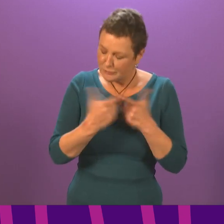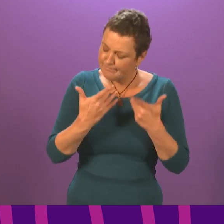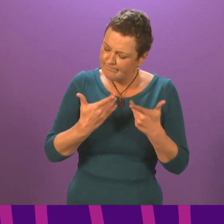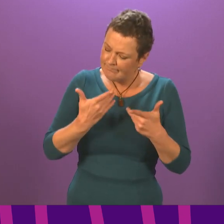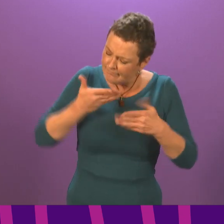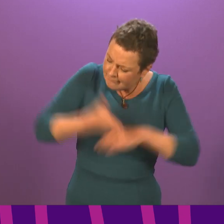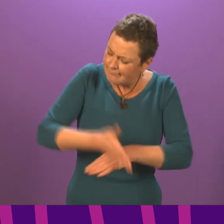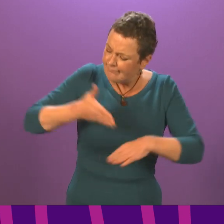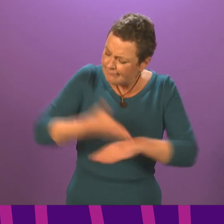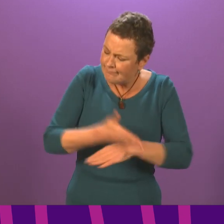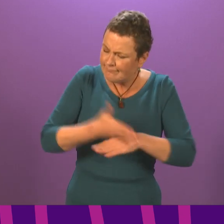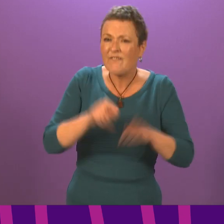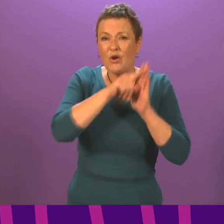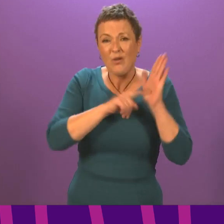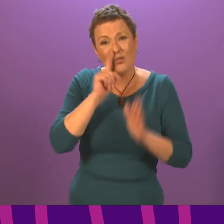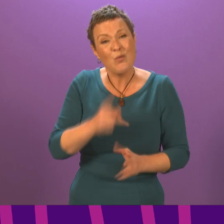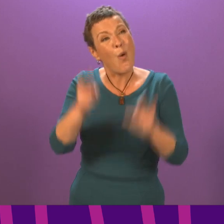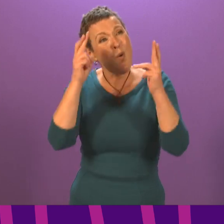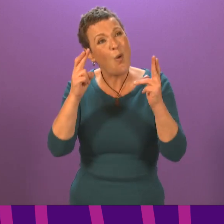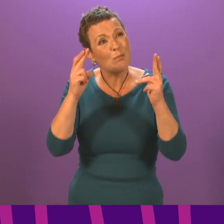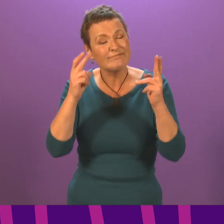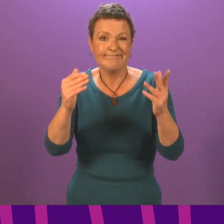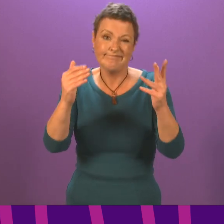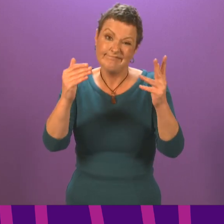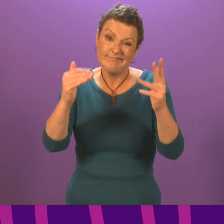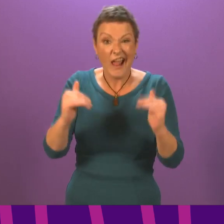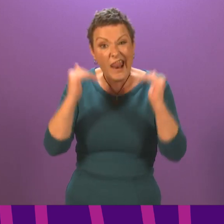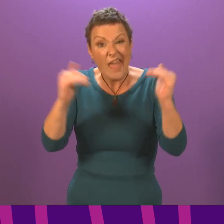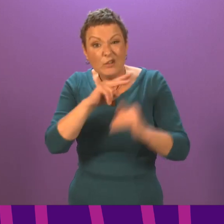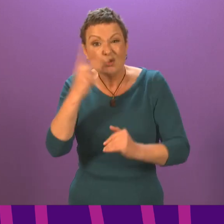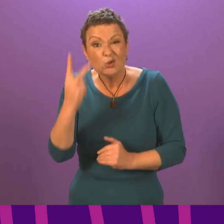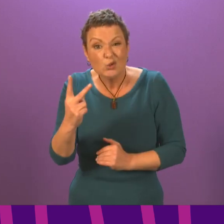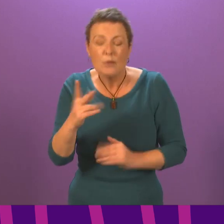First Minister’s cautious approach. That said, can she explain to my constituents why